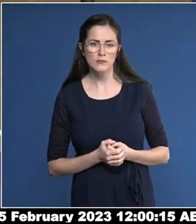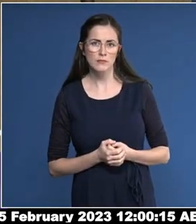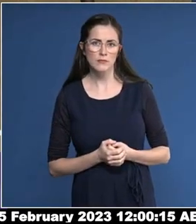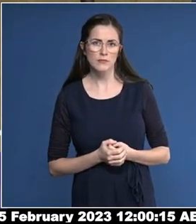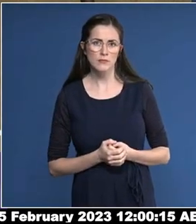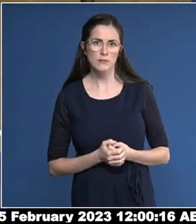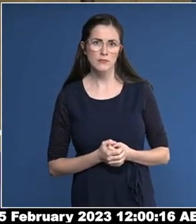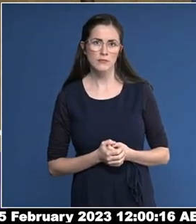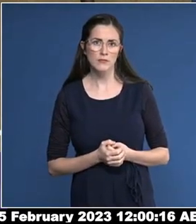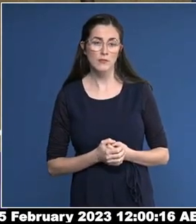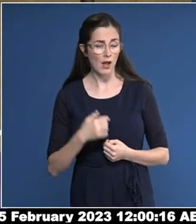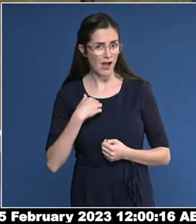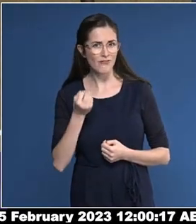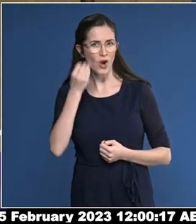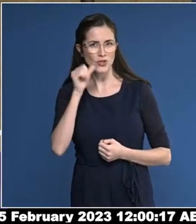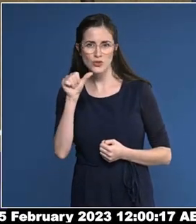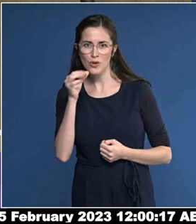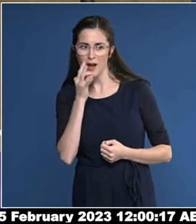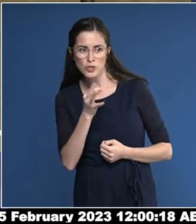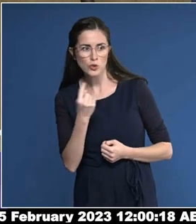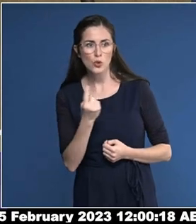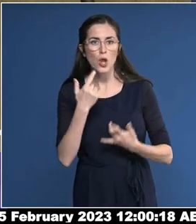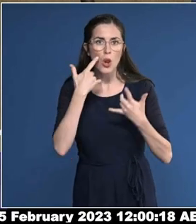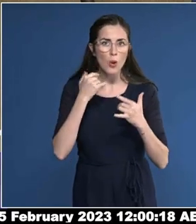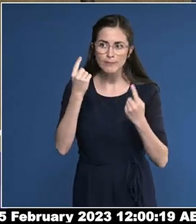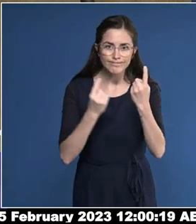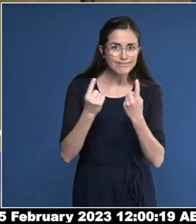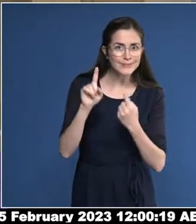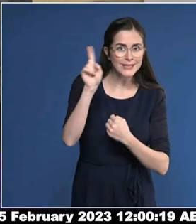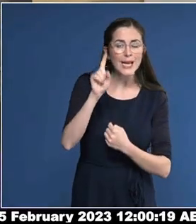Yes. I was going to say, Chair, I think there are a number of appearances to be